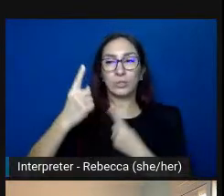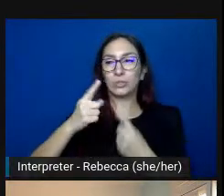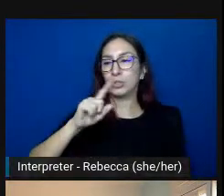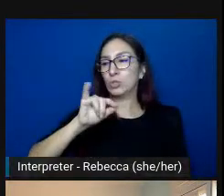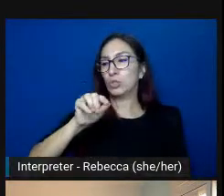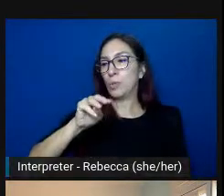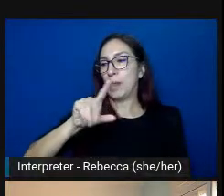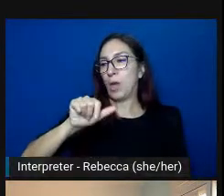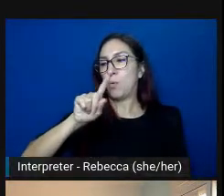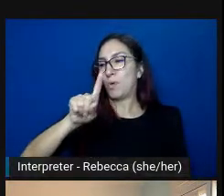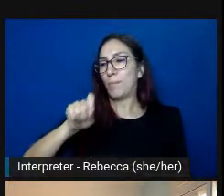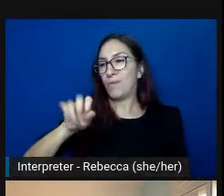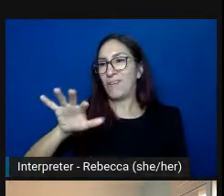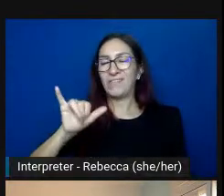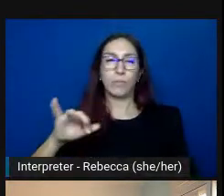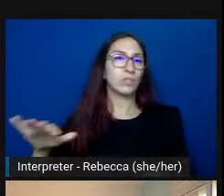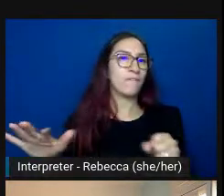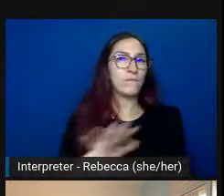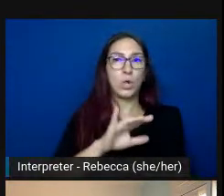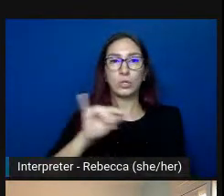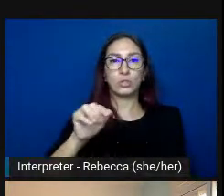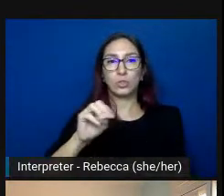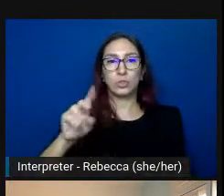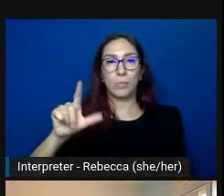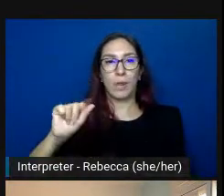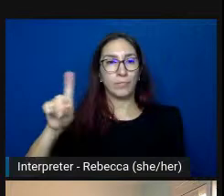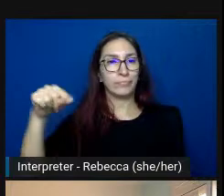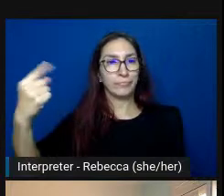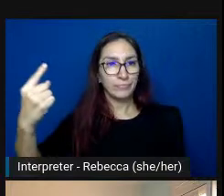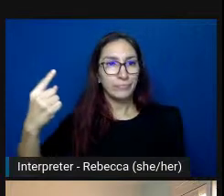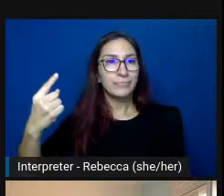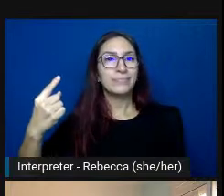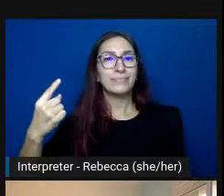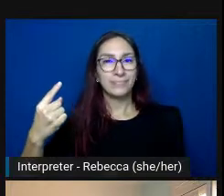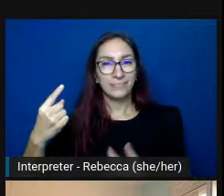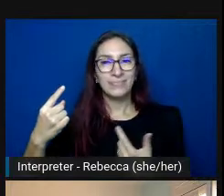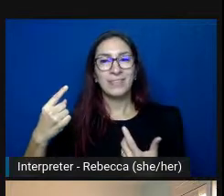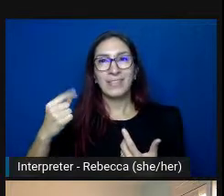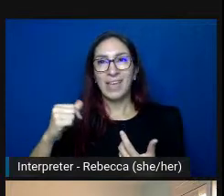The first release you can consider 100% Joomla more since was Joomla 1. 5 release.